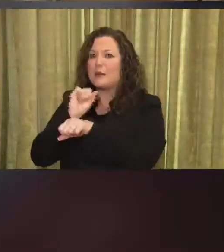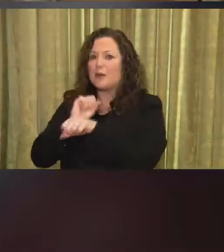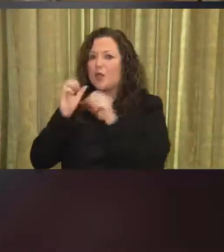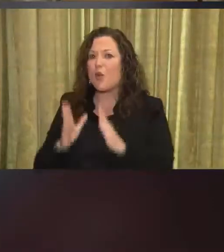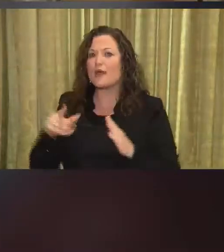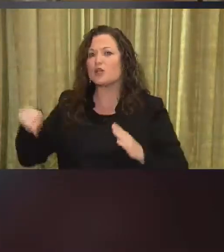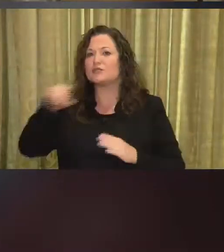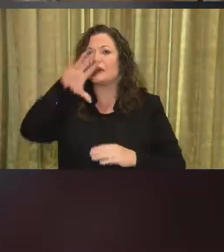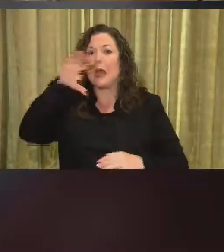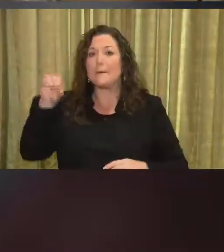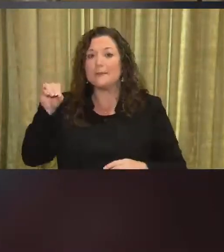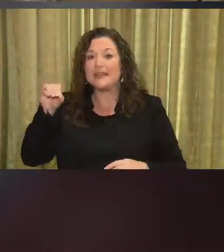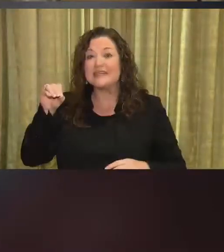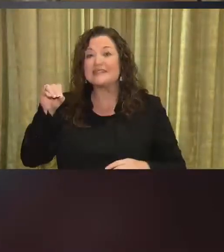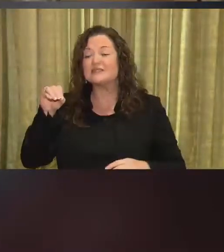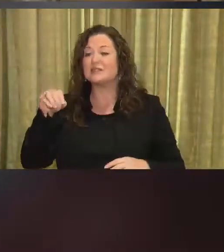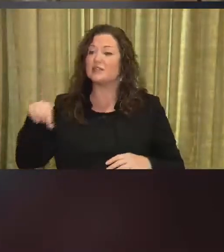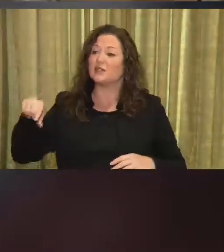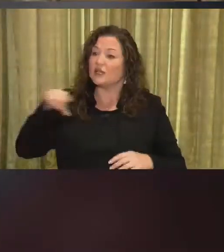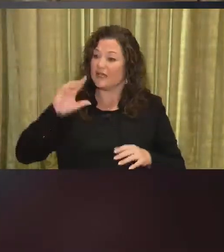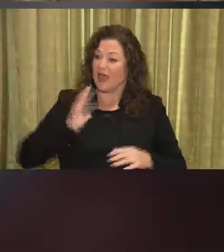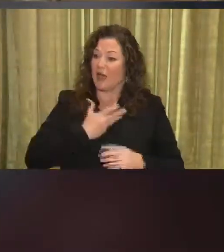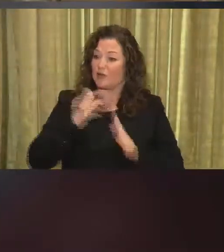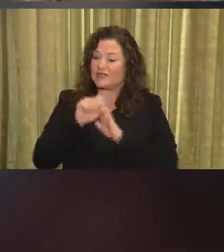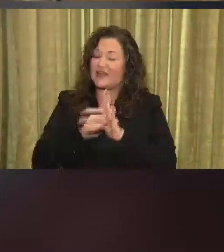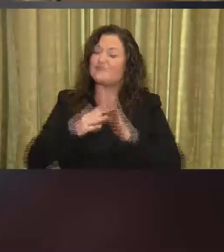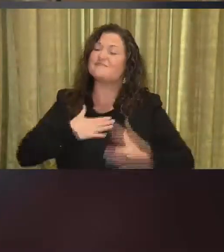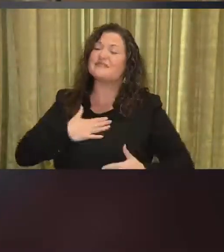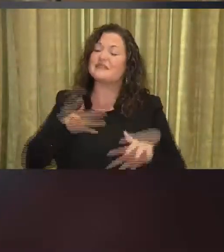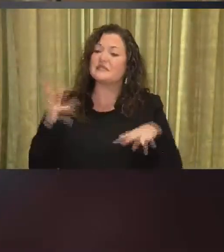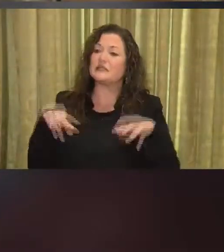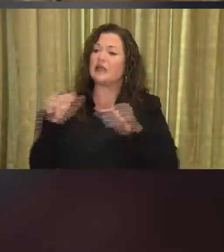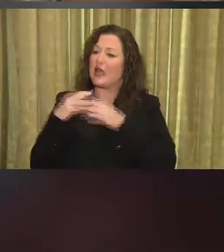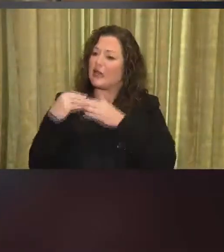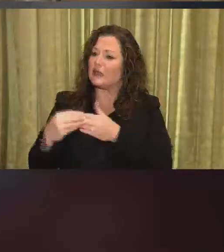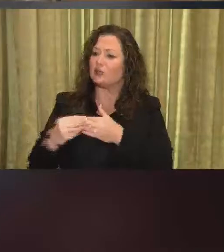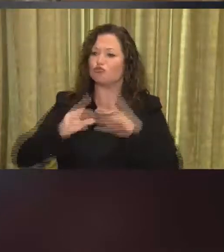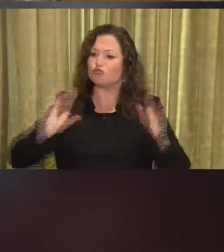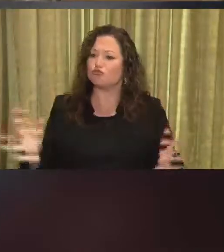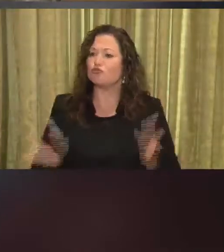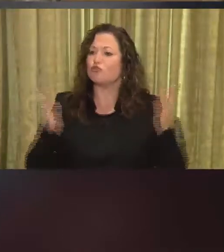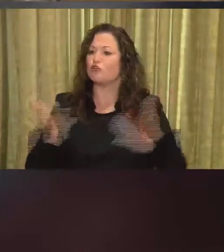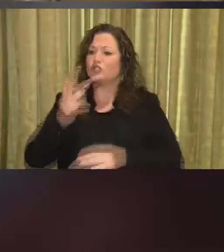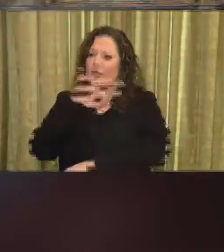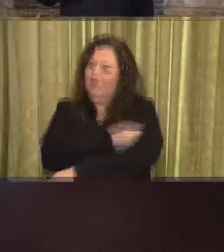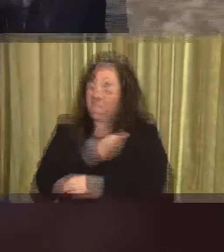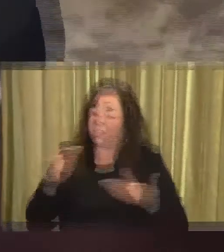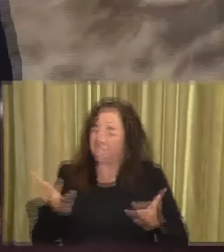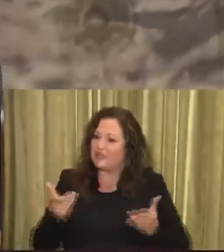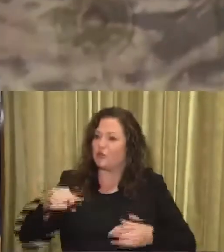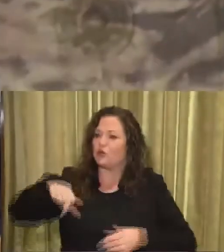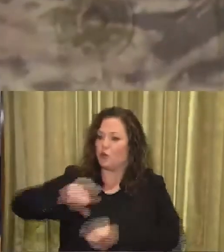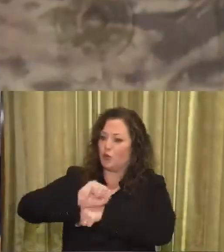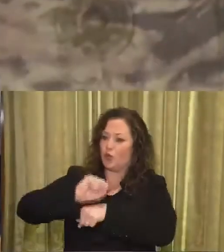to take a leadership role in encouraging vaccines in the workplace. Now let me emphasize.